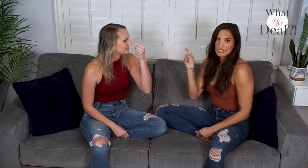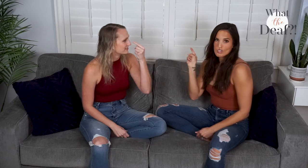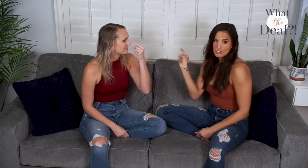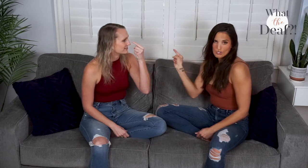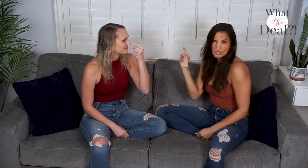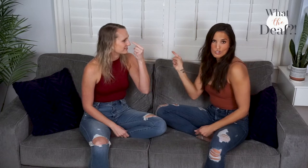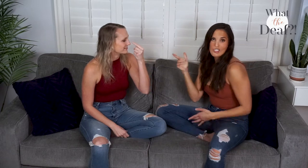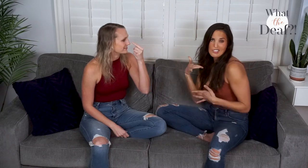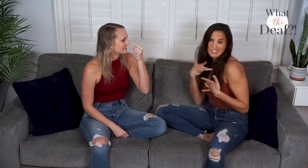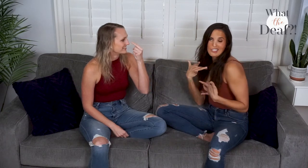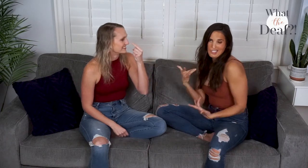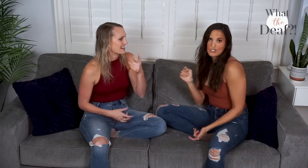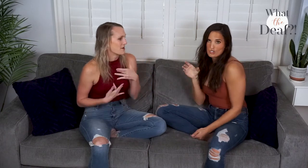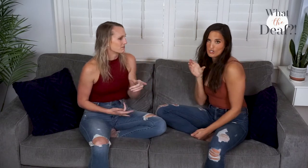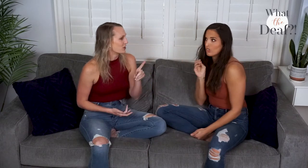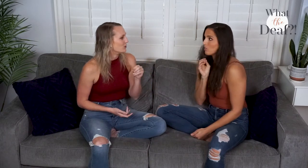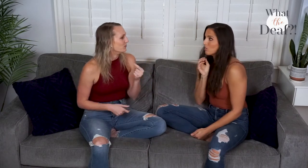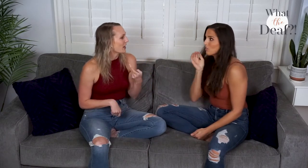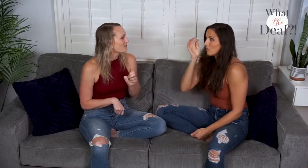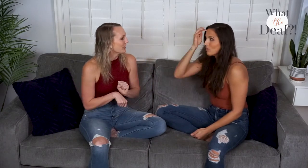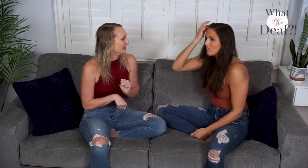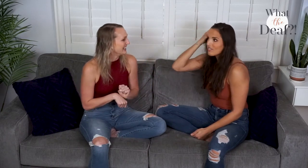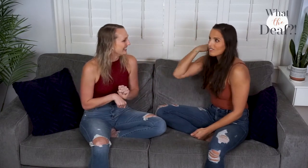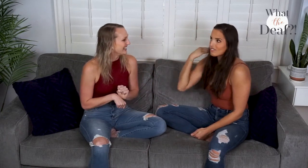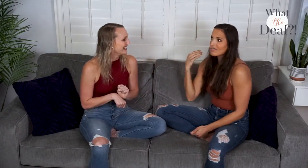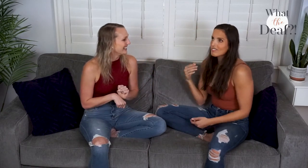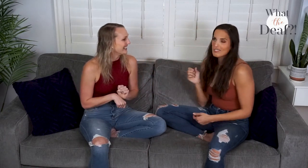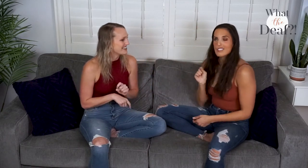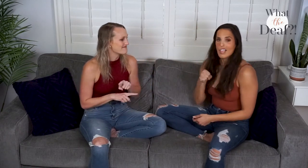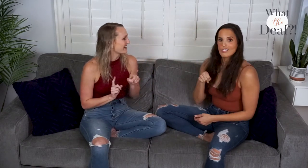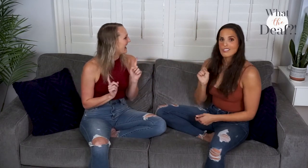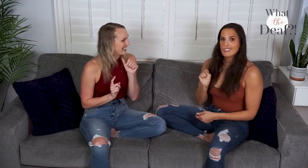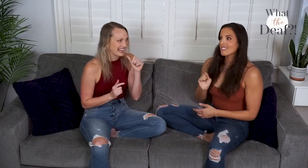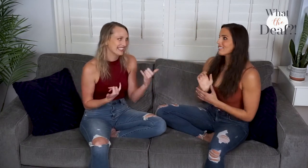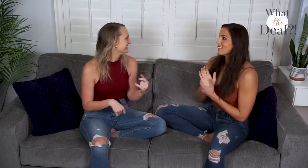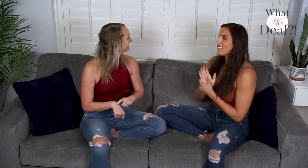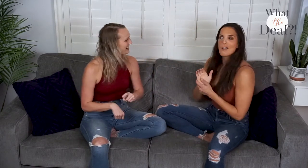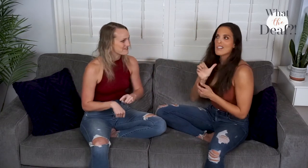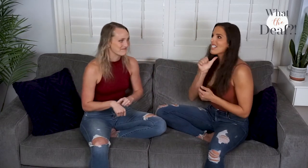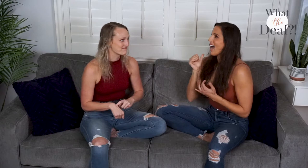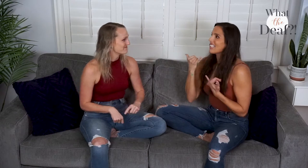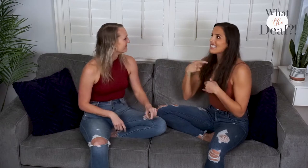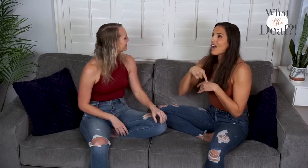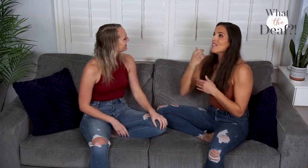Carly… tends to do that. Yeah, I typically do the work. But not this time. -Not this time!